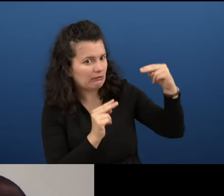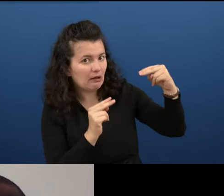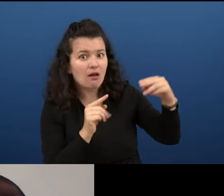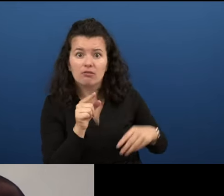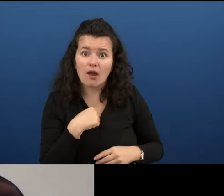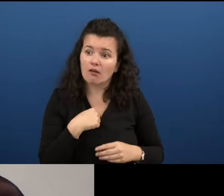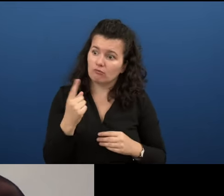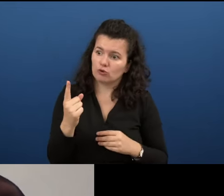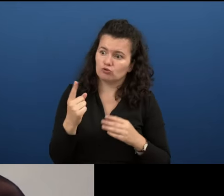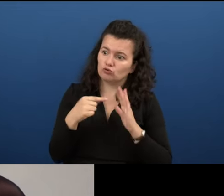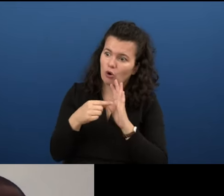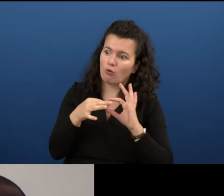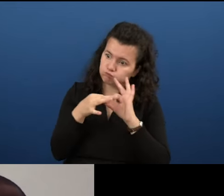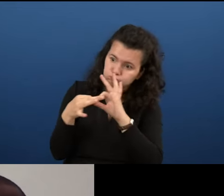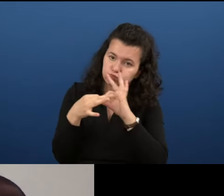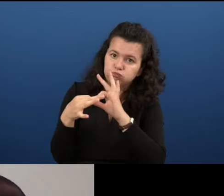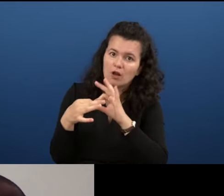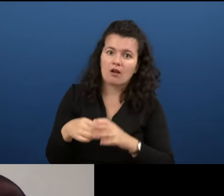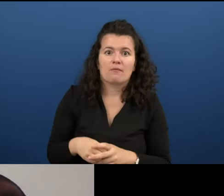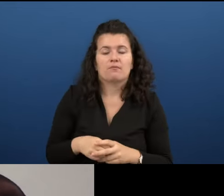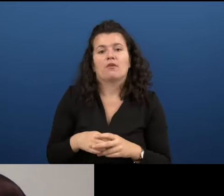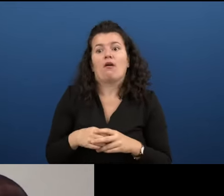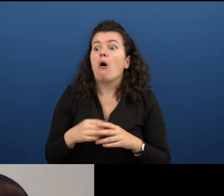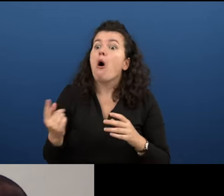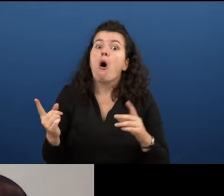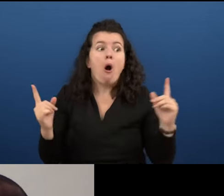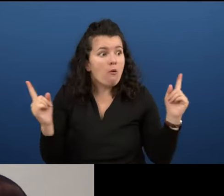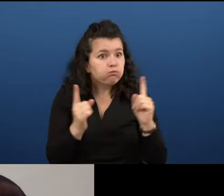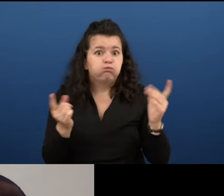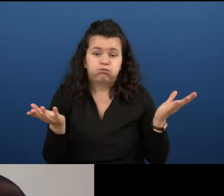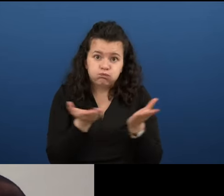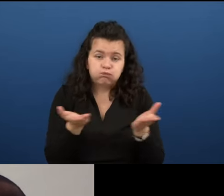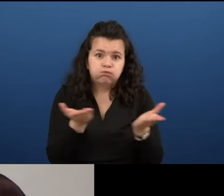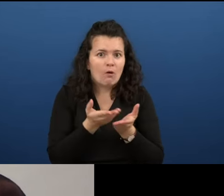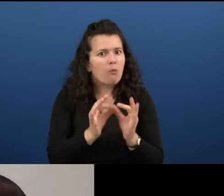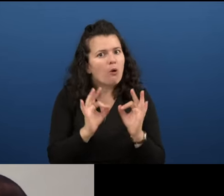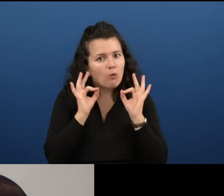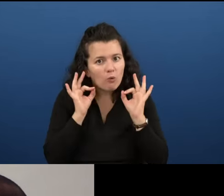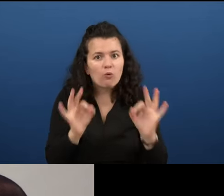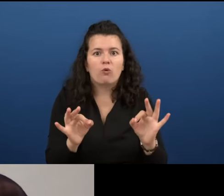10:18:32 I mean, we were very happy because all of them also was, there was super happy